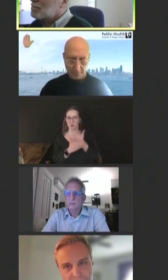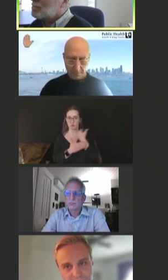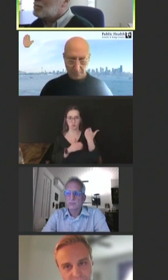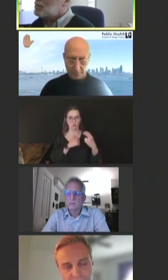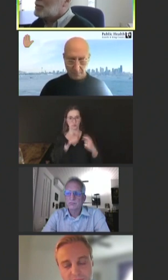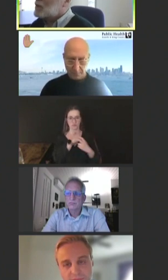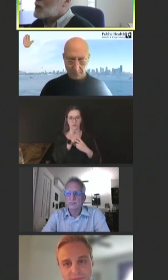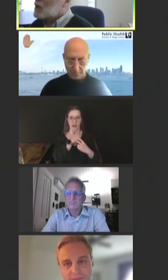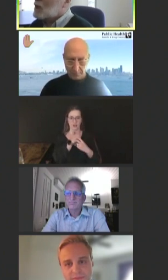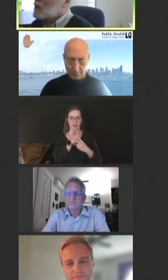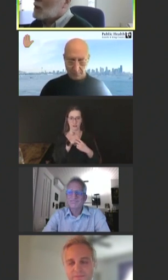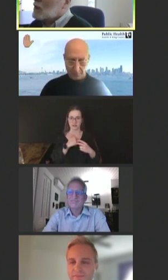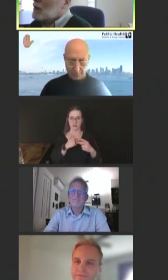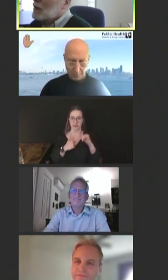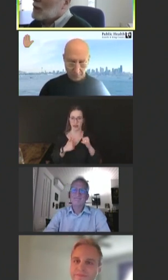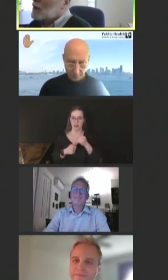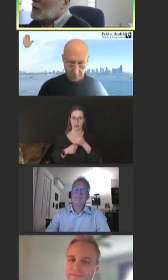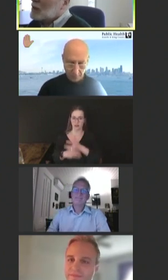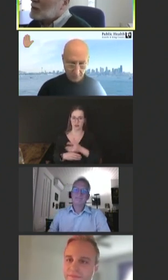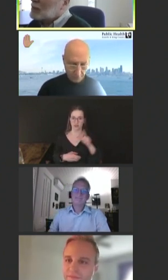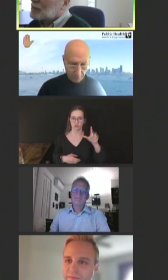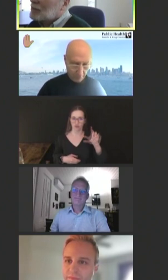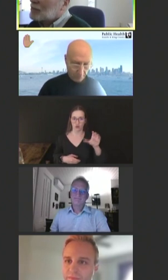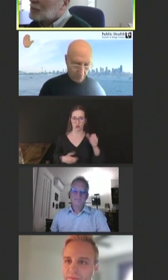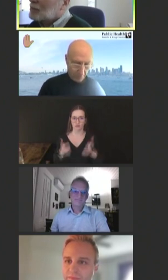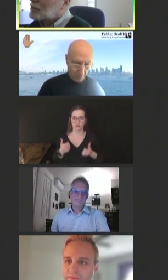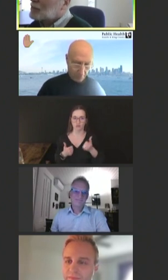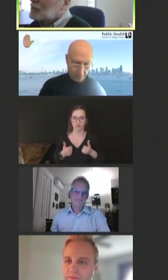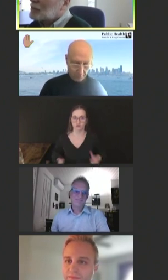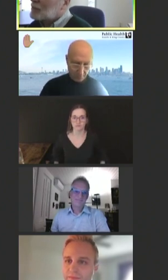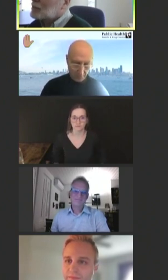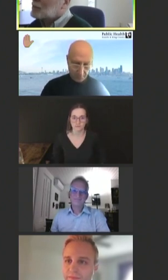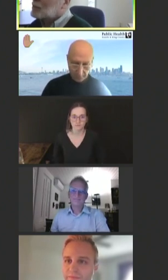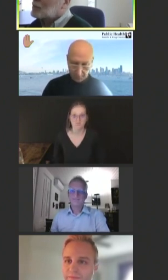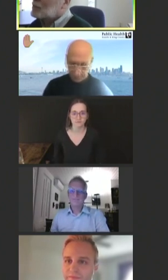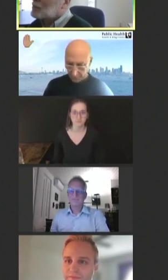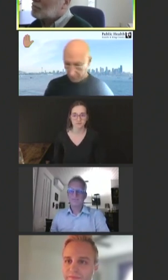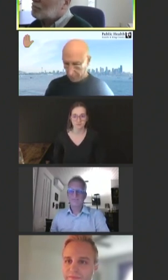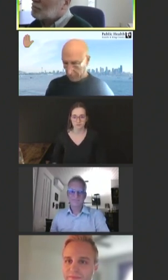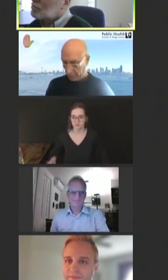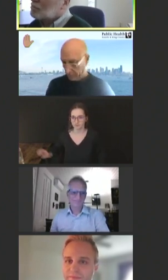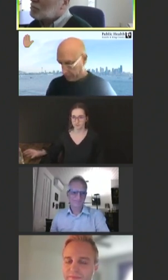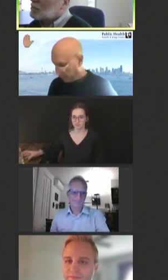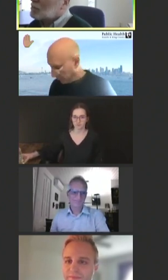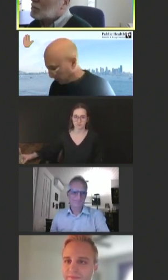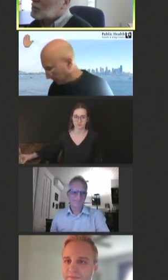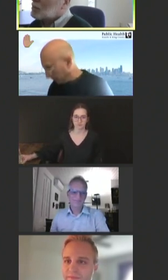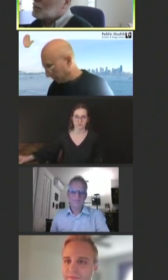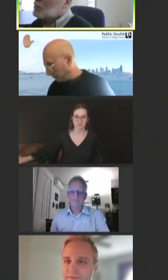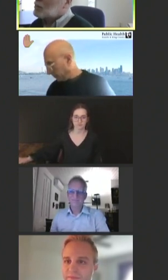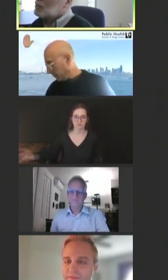Brandon Michael Henry: